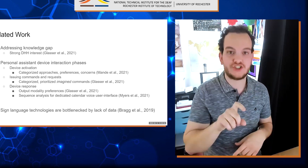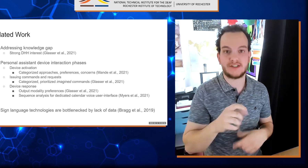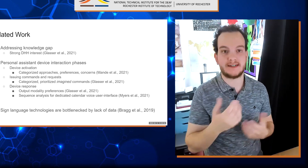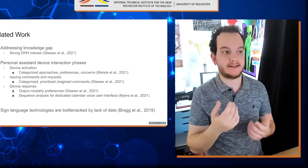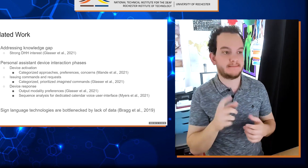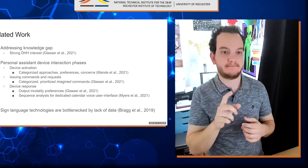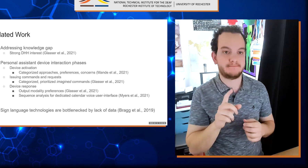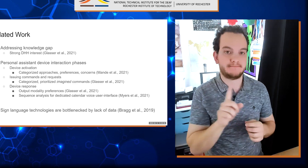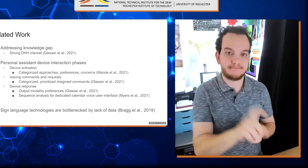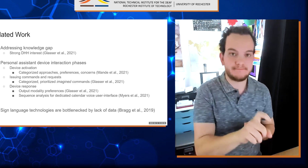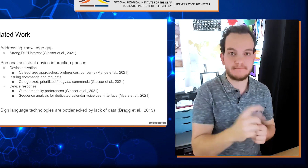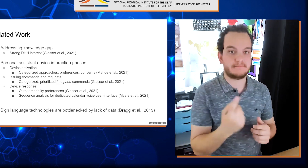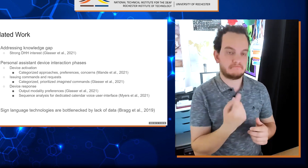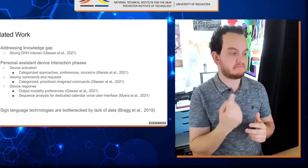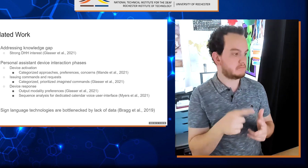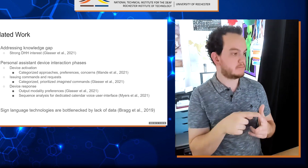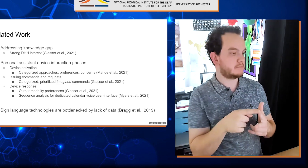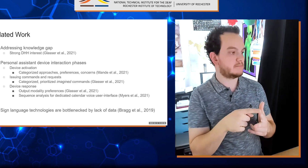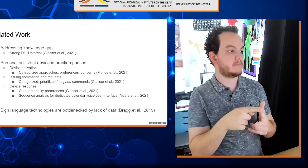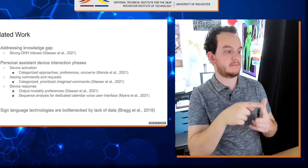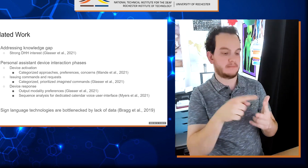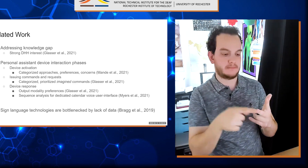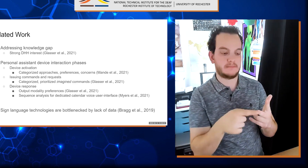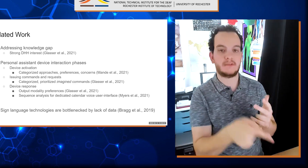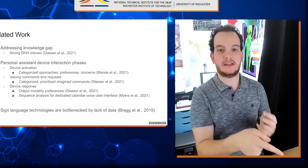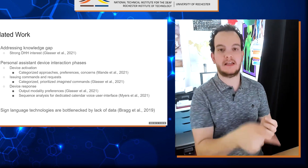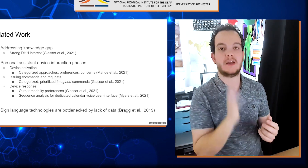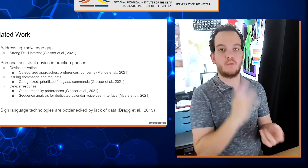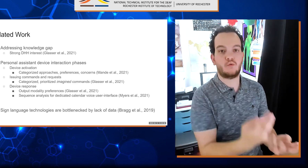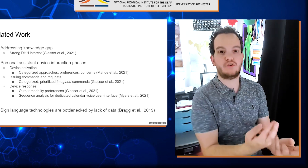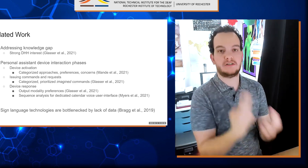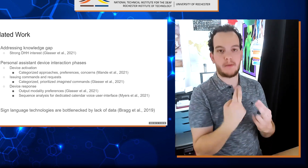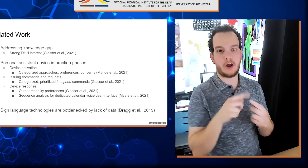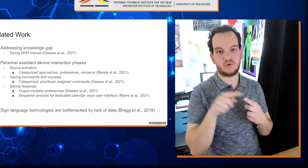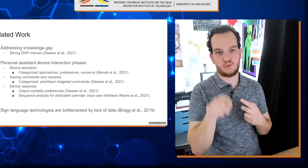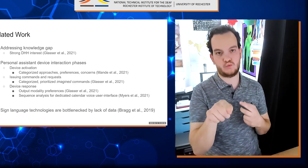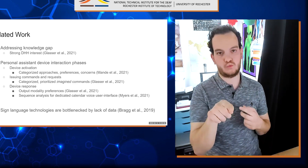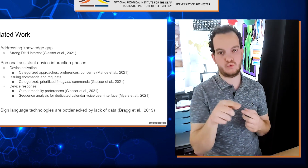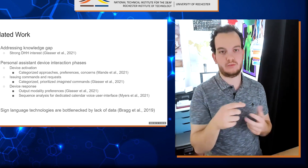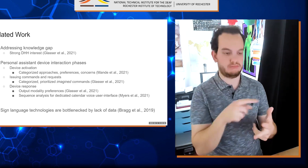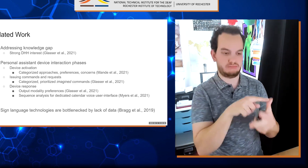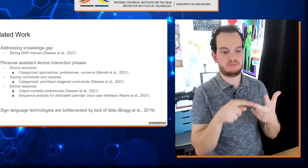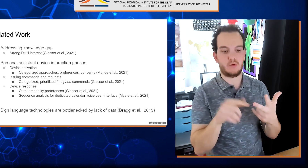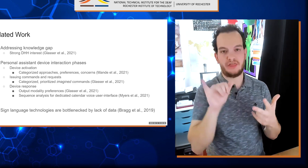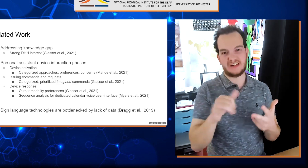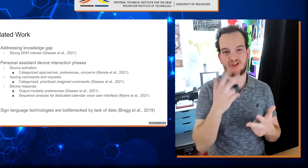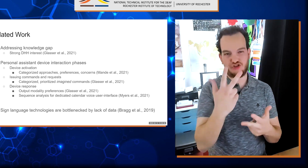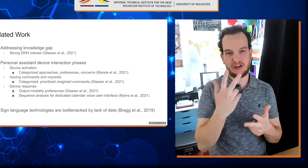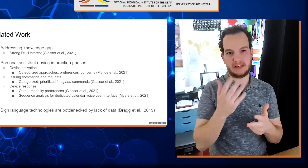Or you could then give the command or ask your question and then the personal assistant device